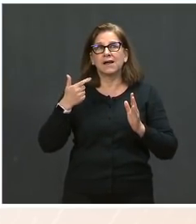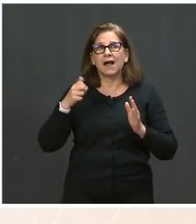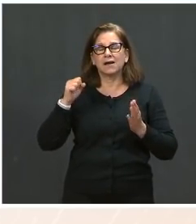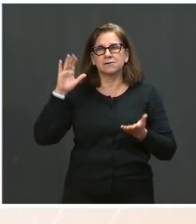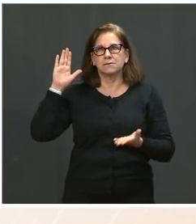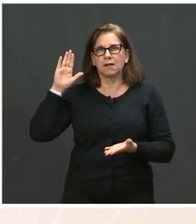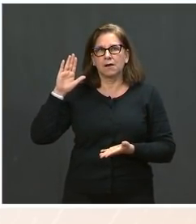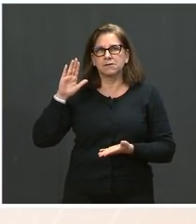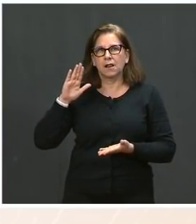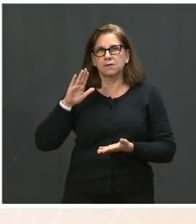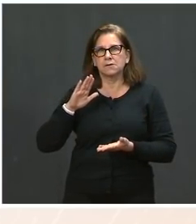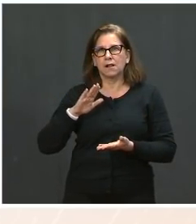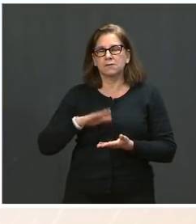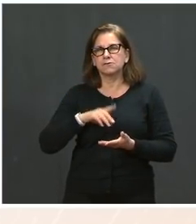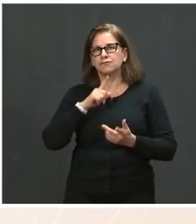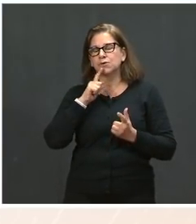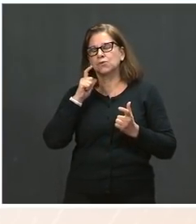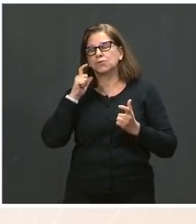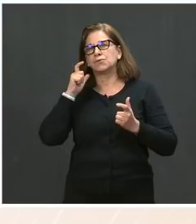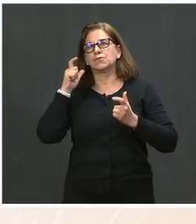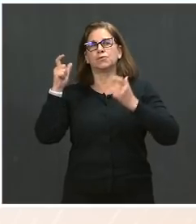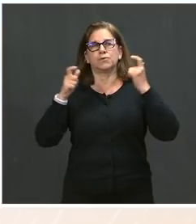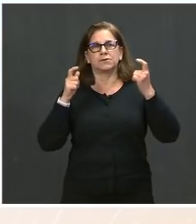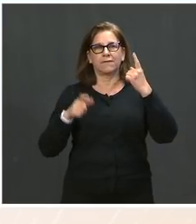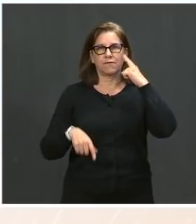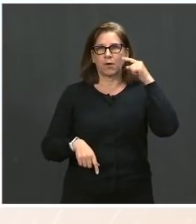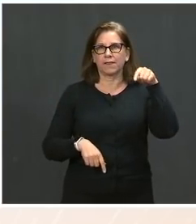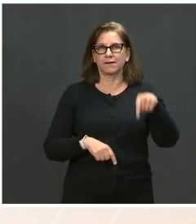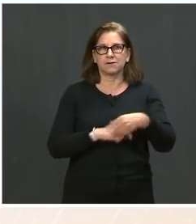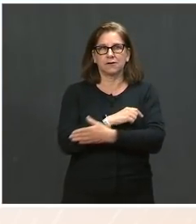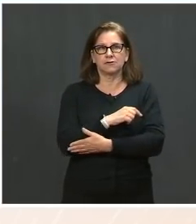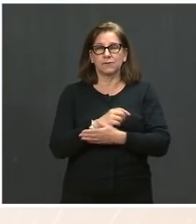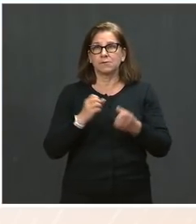And you better believe that other countries are seeing that opportunity as well,